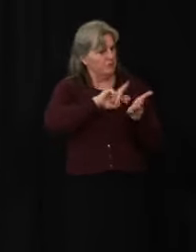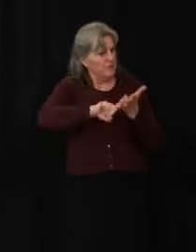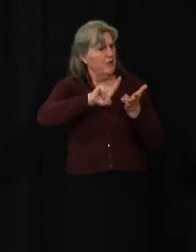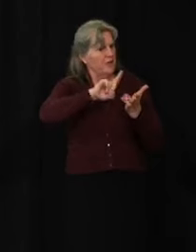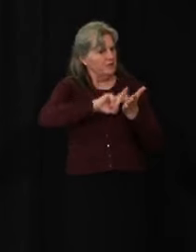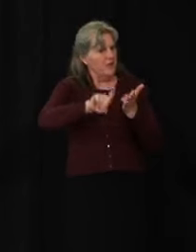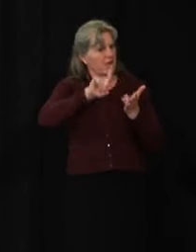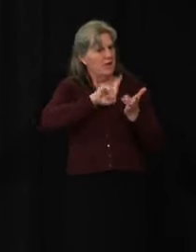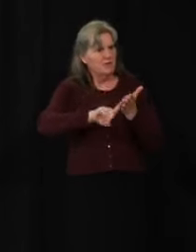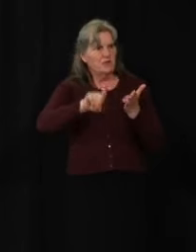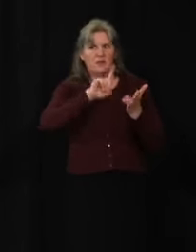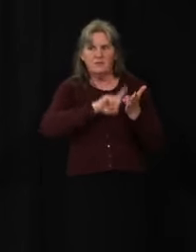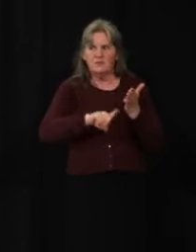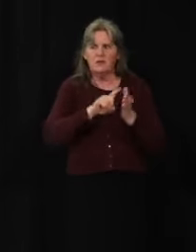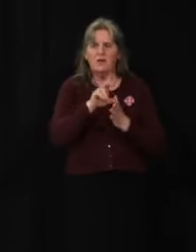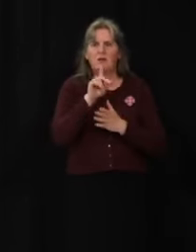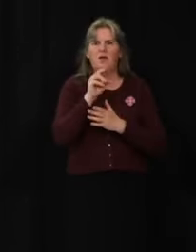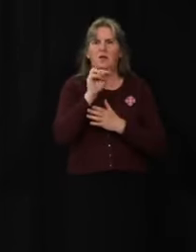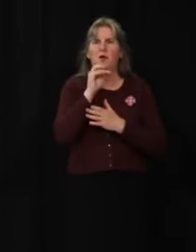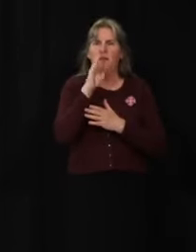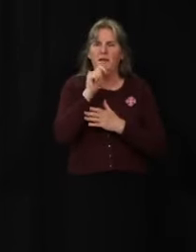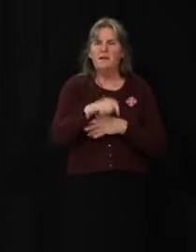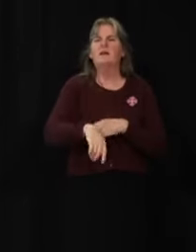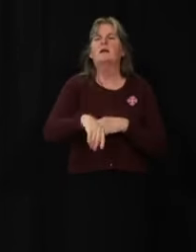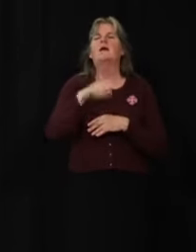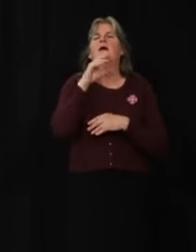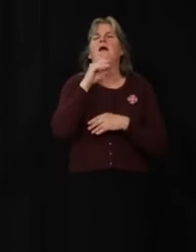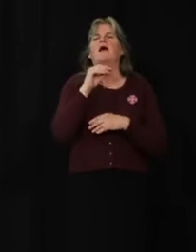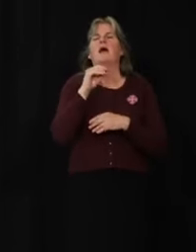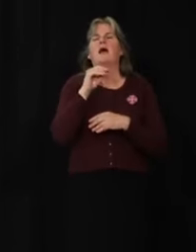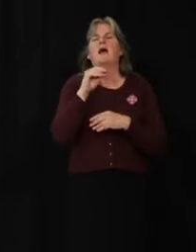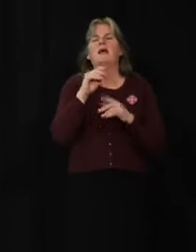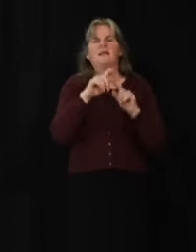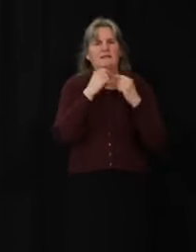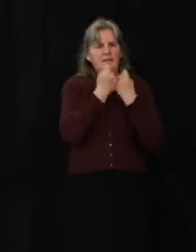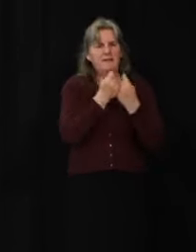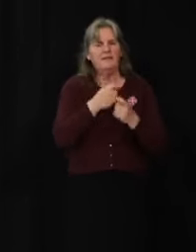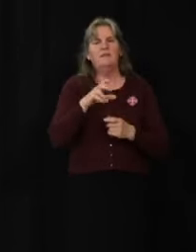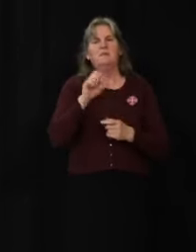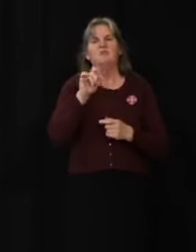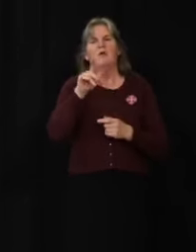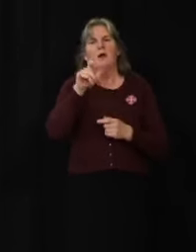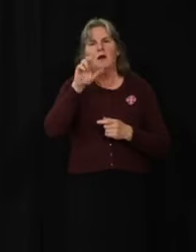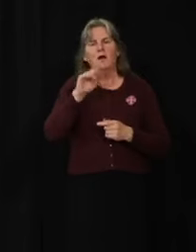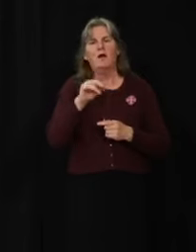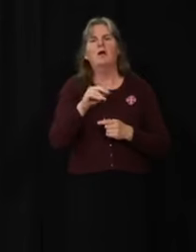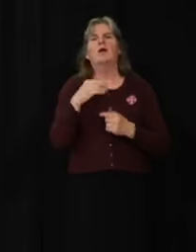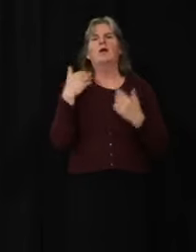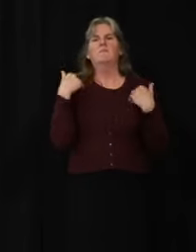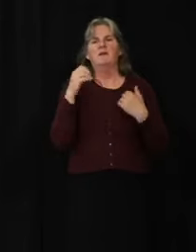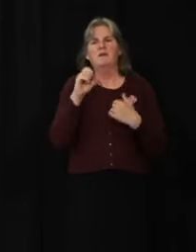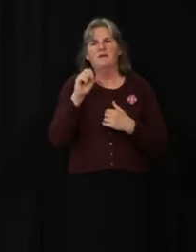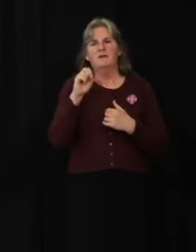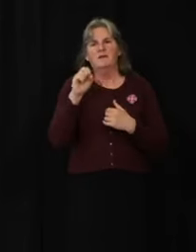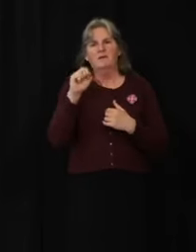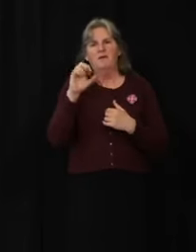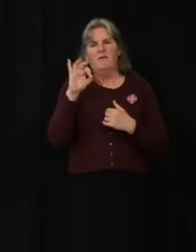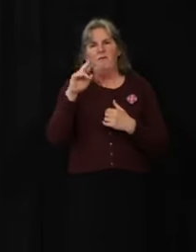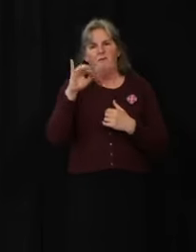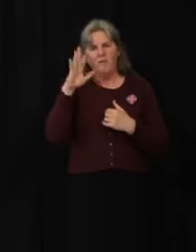working is extremely important as we move forward not only to phase I but phase II and phase three. As Dr Hanley said last week, we